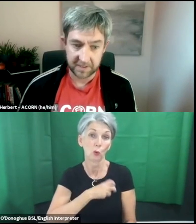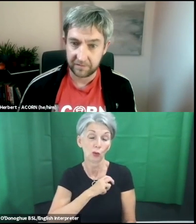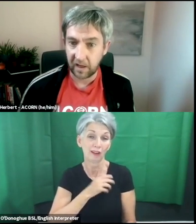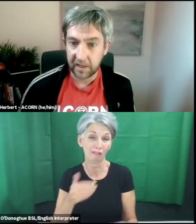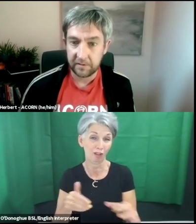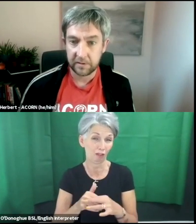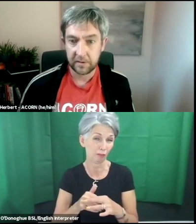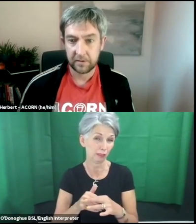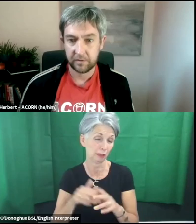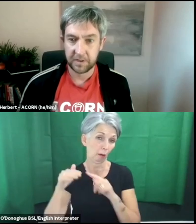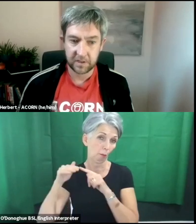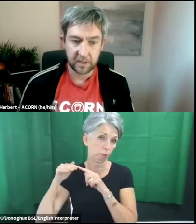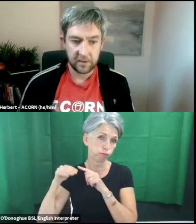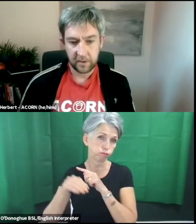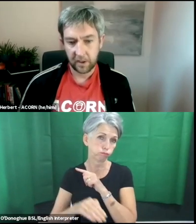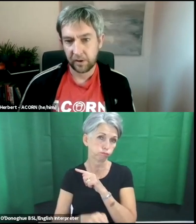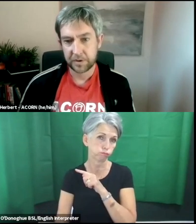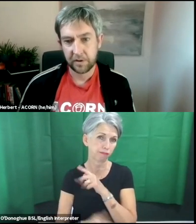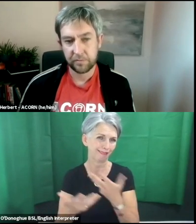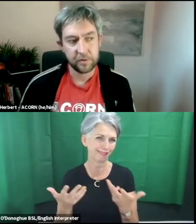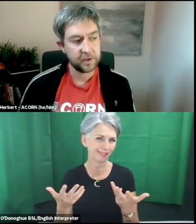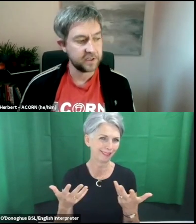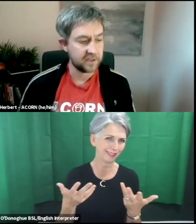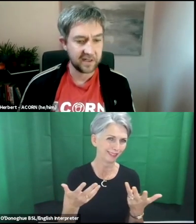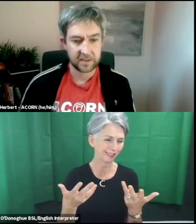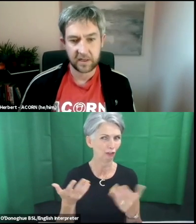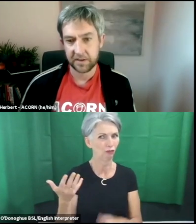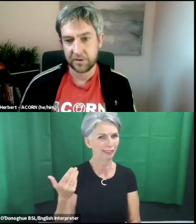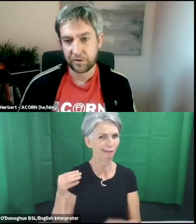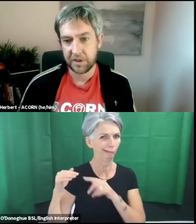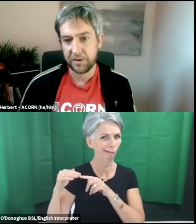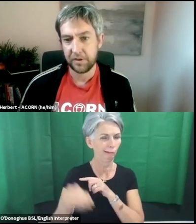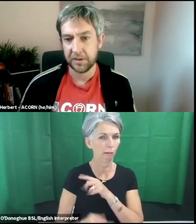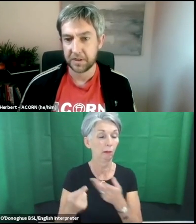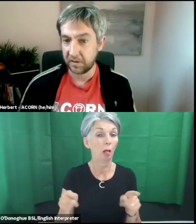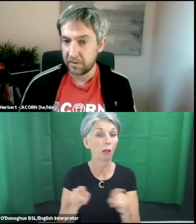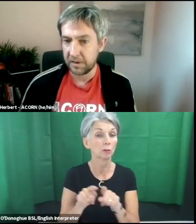has been on a massive decline recently. And also one of the things that's linked to that is that trade unions